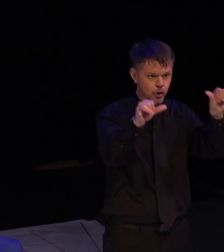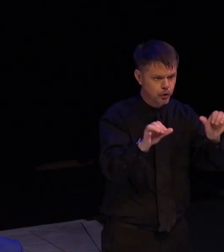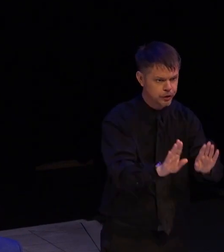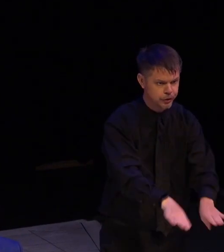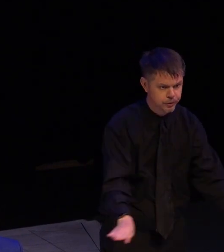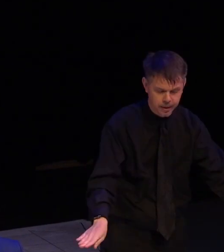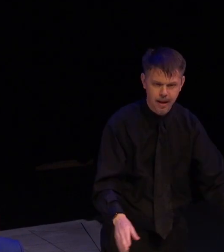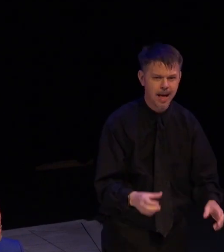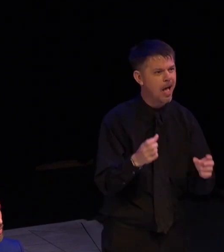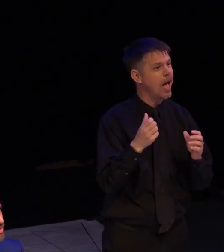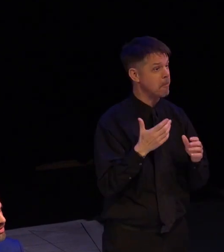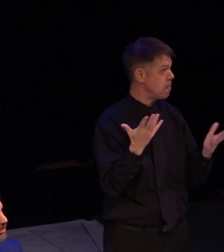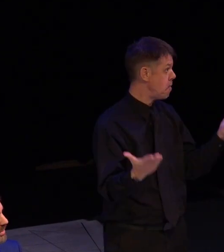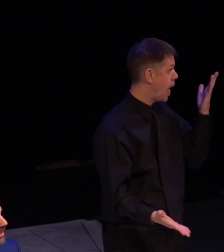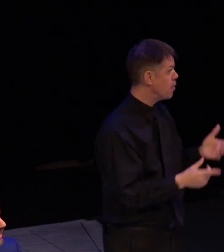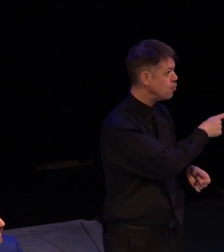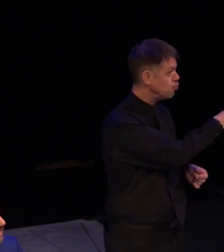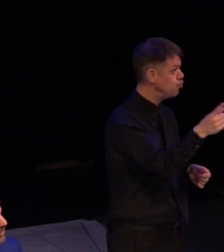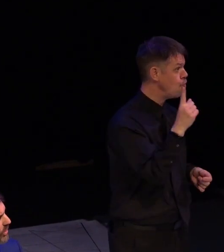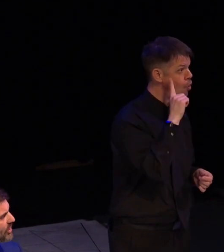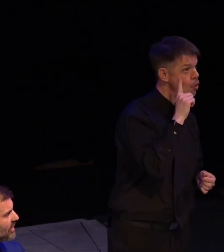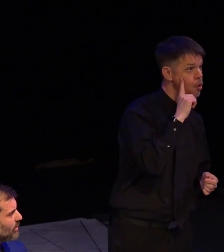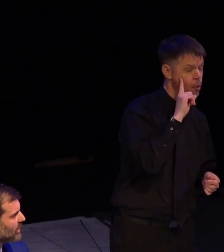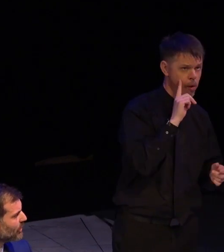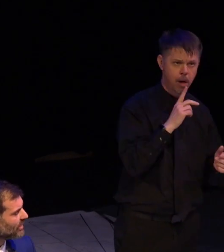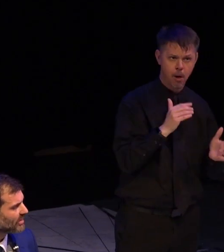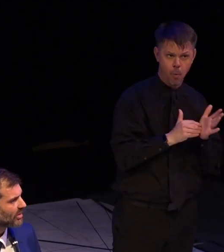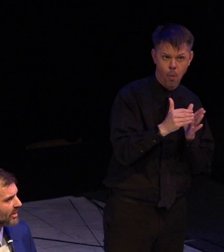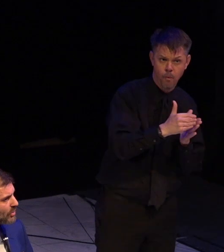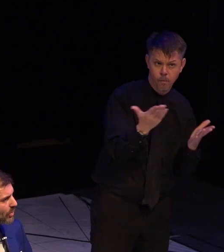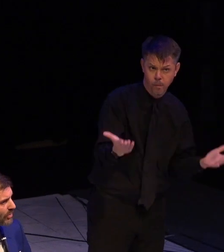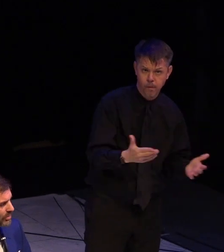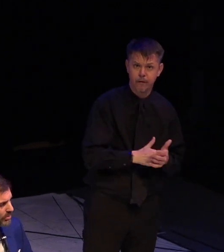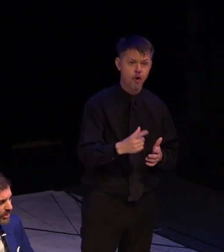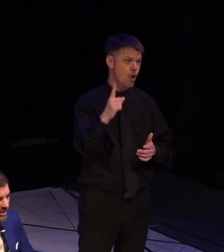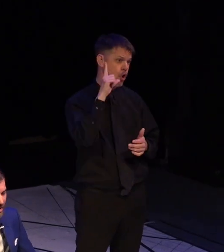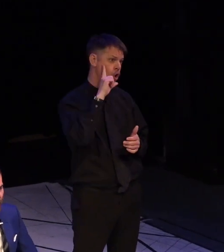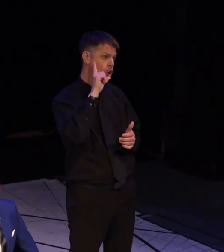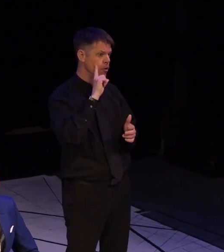How many times have you heard someone refer to somebody with an intellectual disability